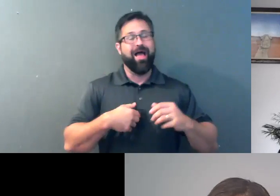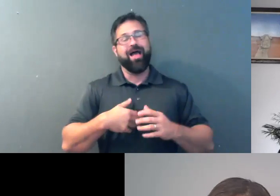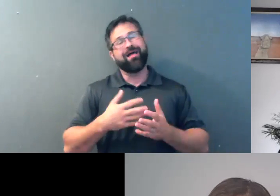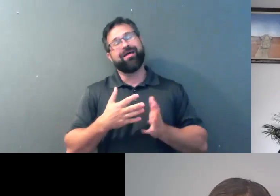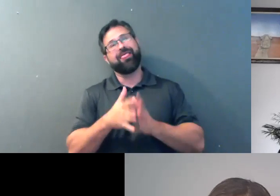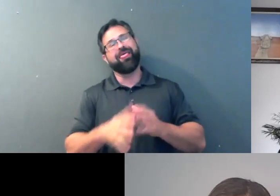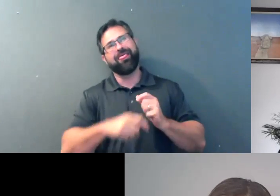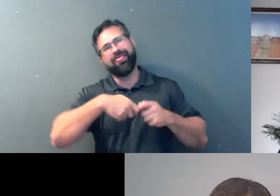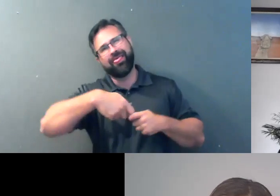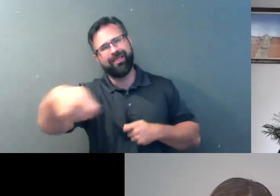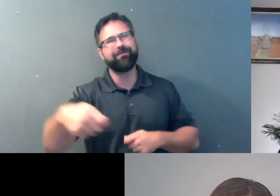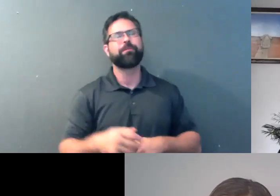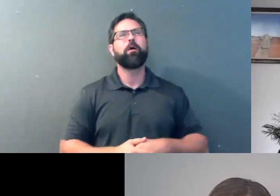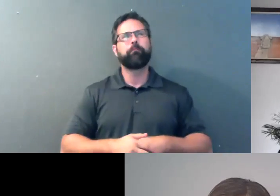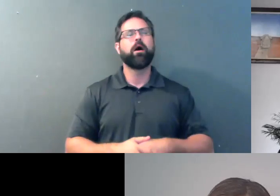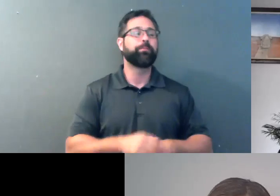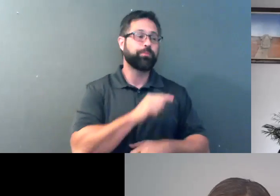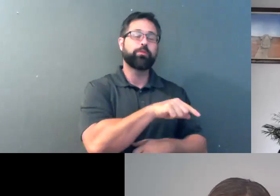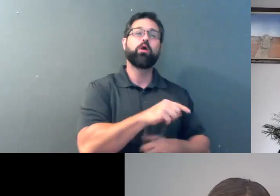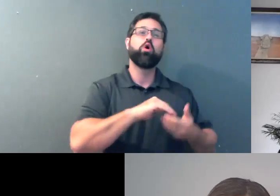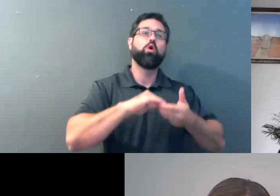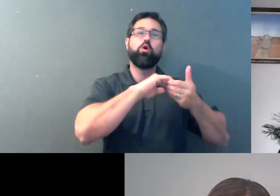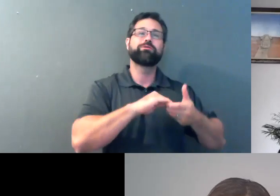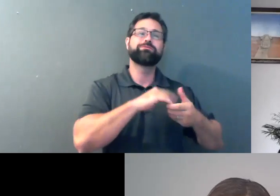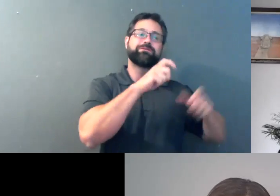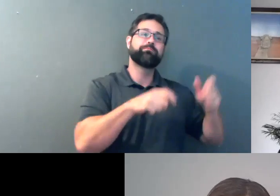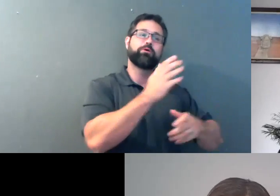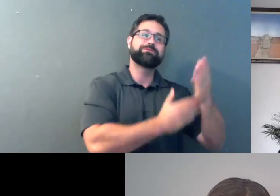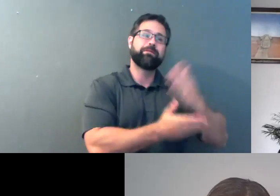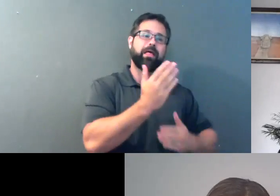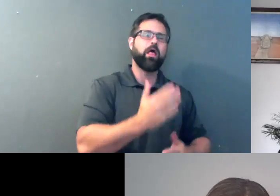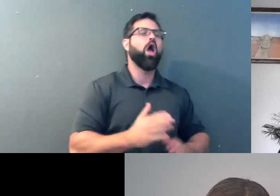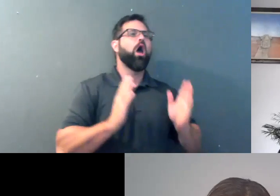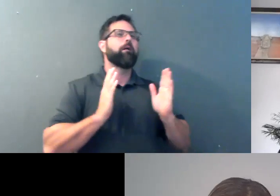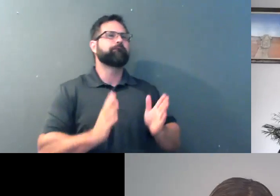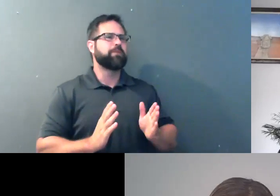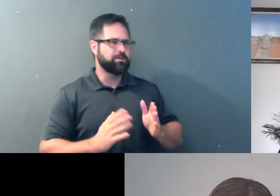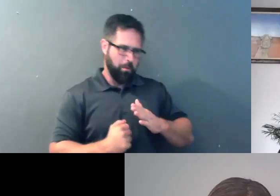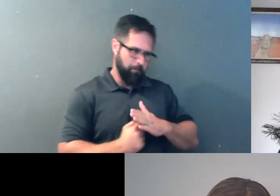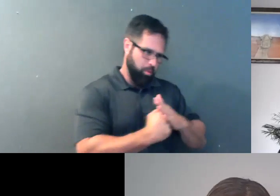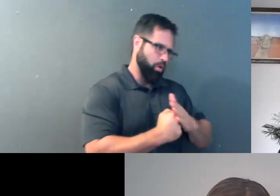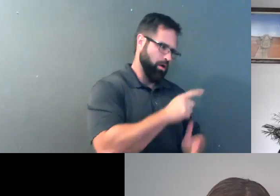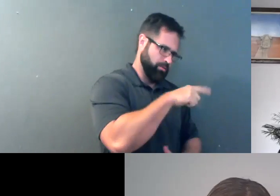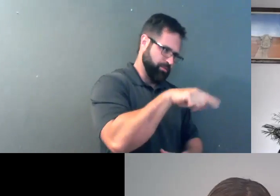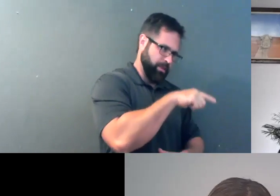supporting opd's to be able to engage with people directly affected by humanitarian emergencies and